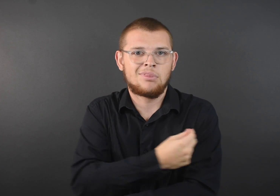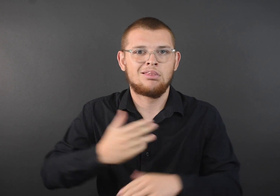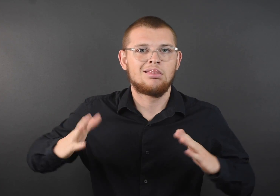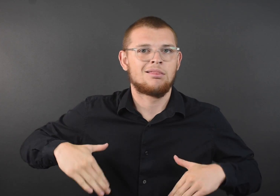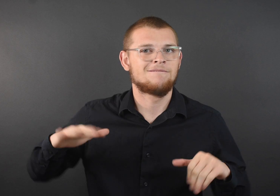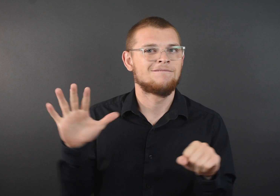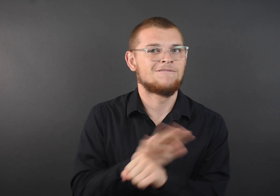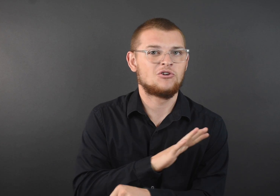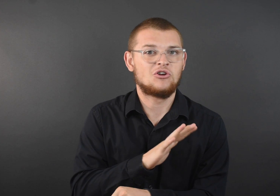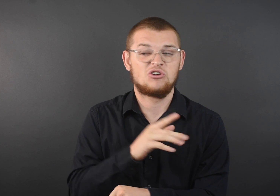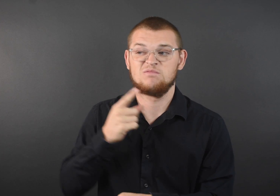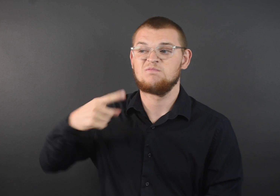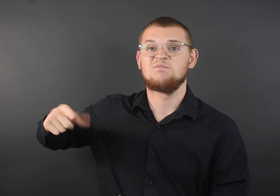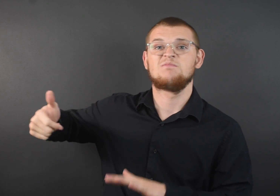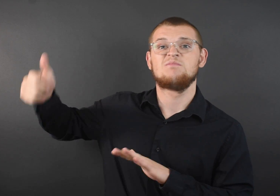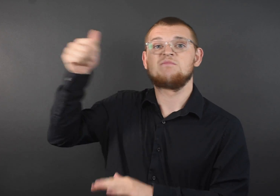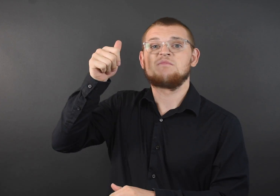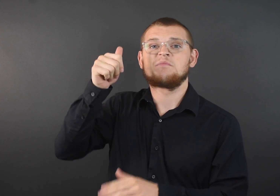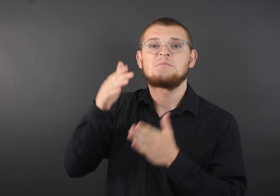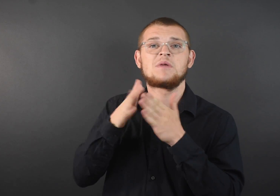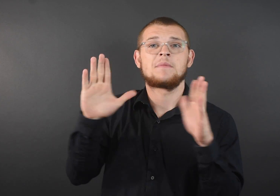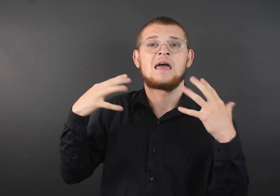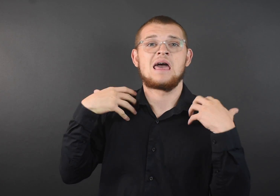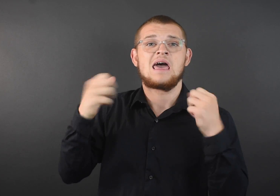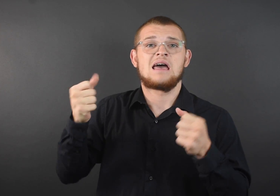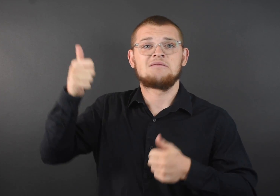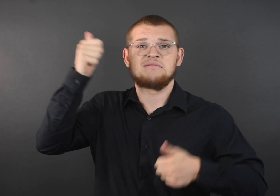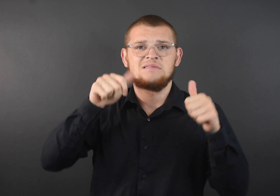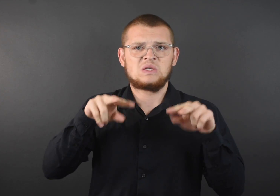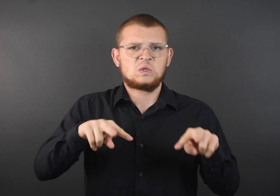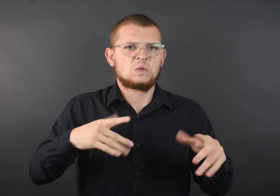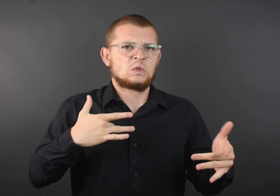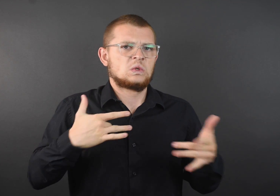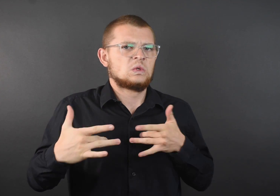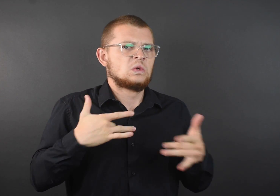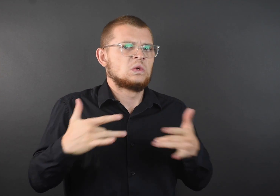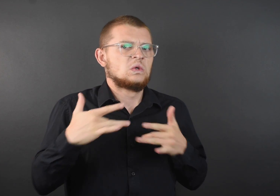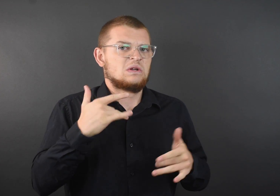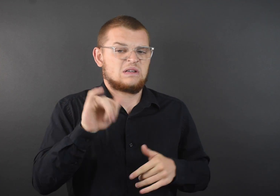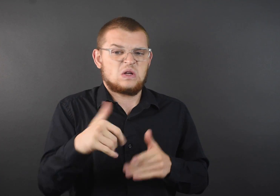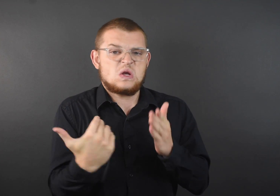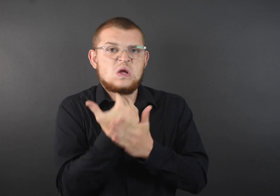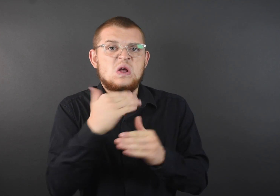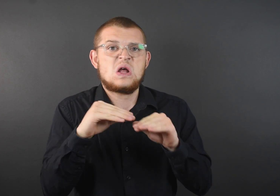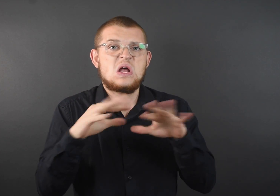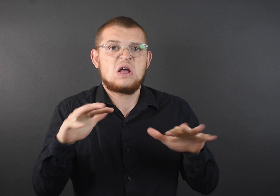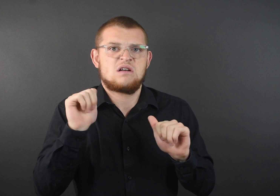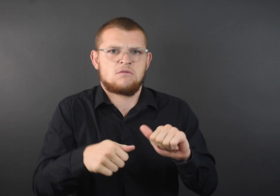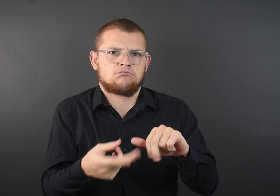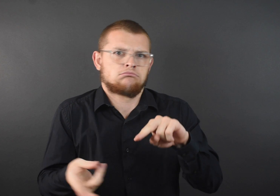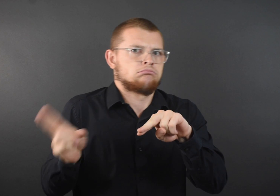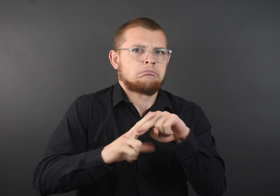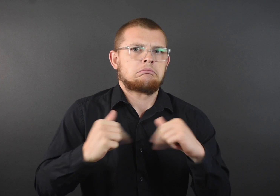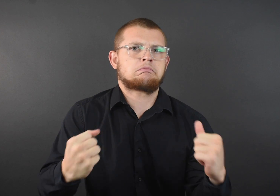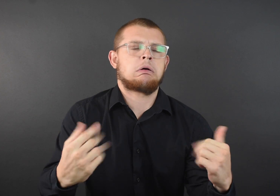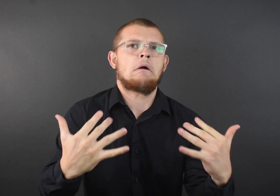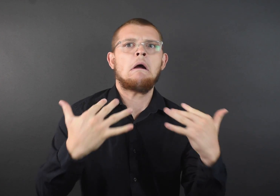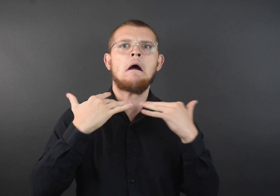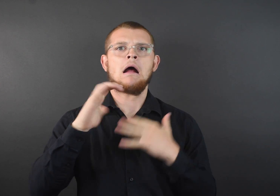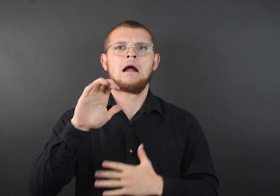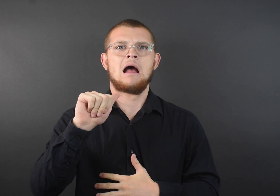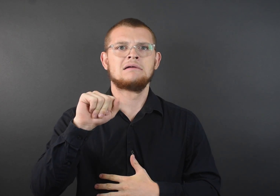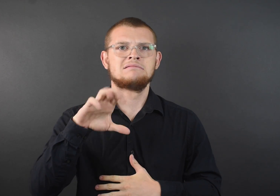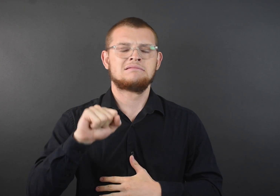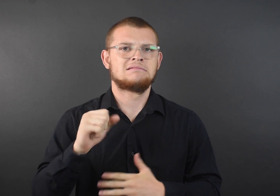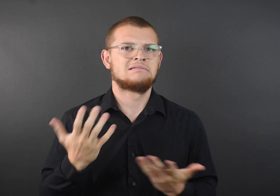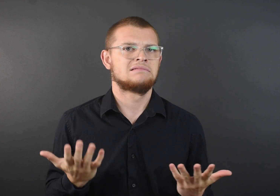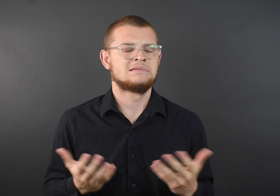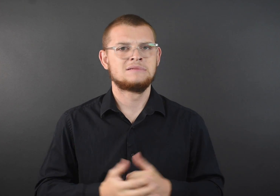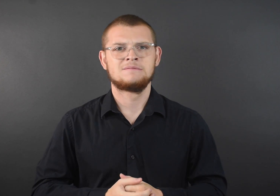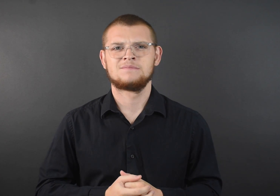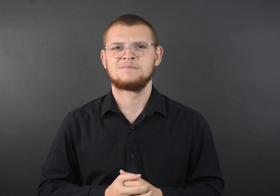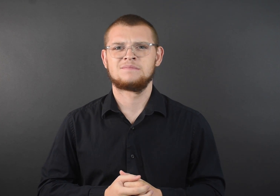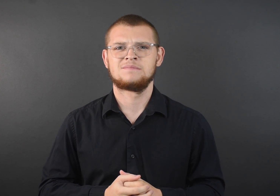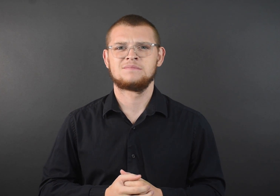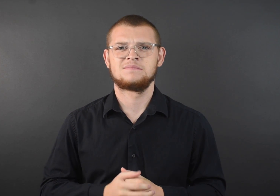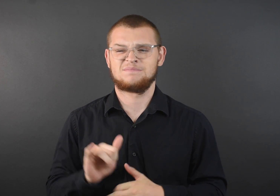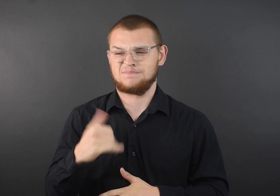vaccinated, public health officials are concerned that the variant could fuel another wave of cases.